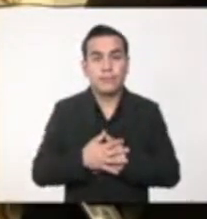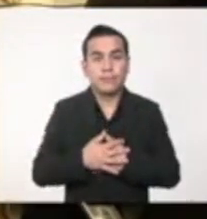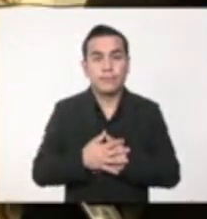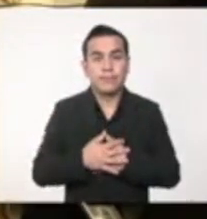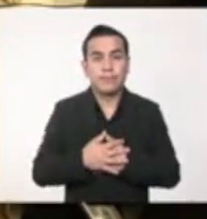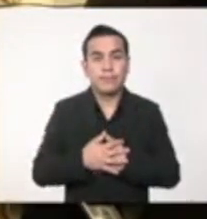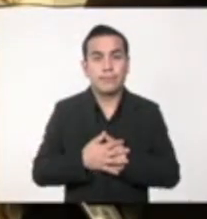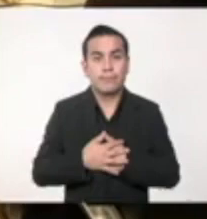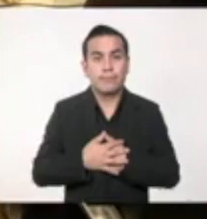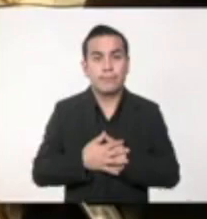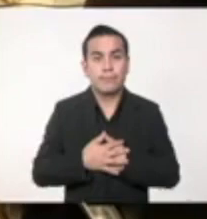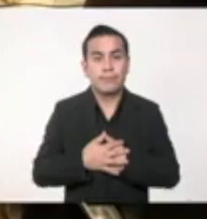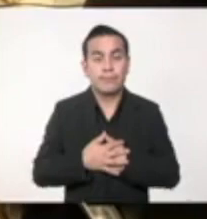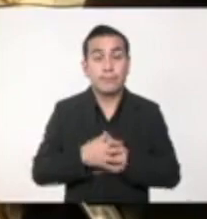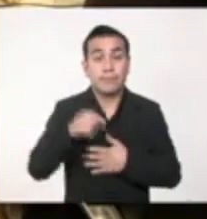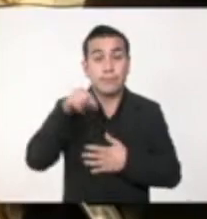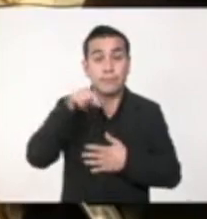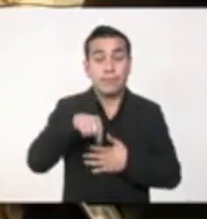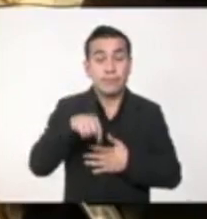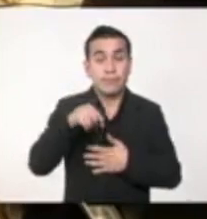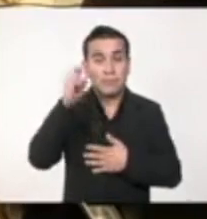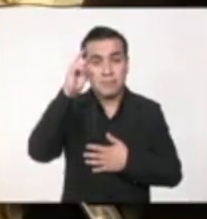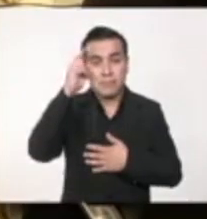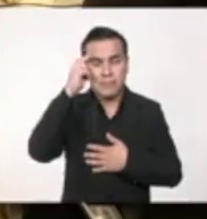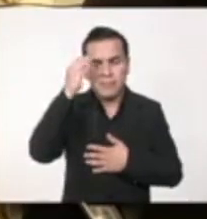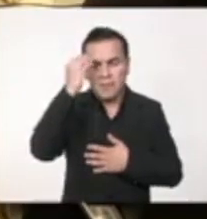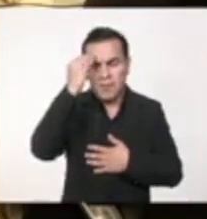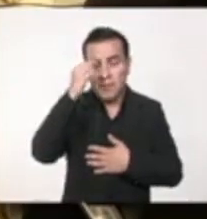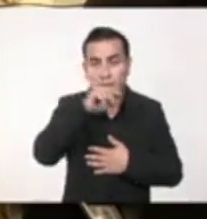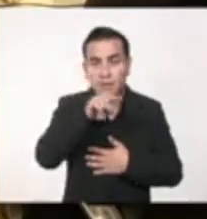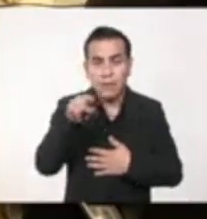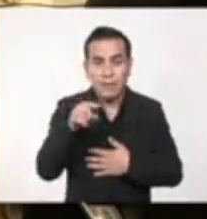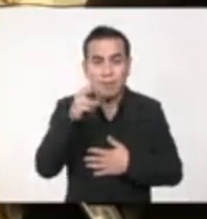This is as you know and as the ad said, this